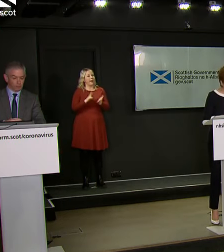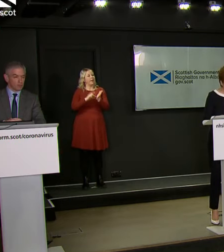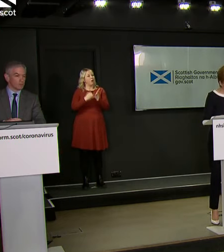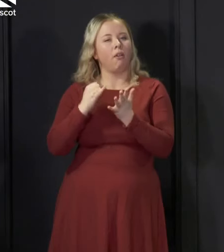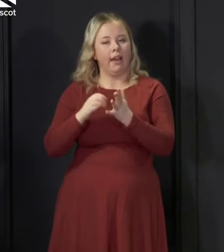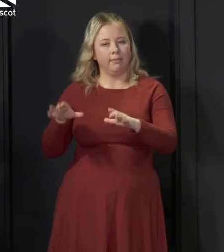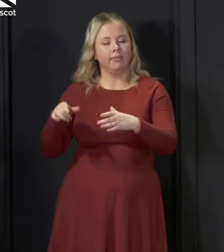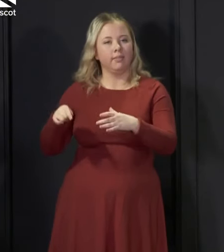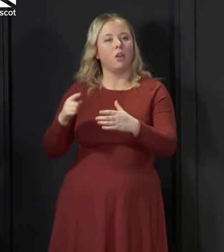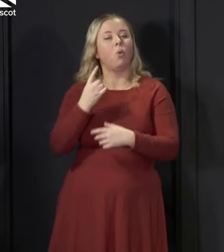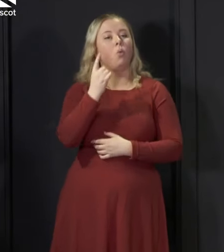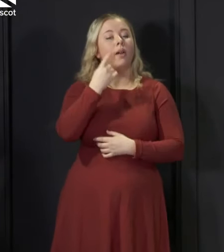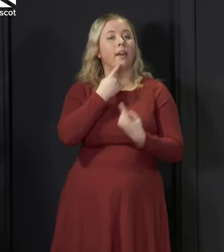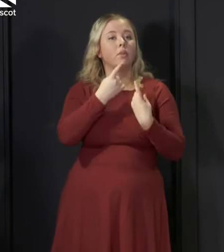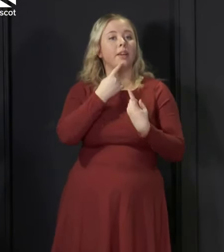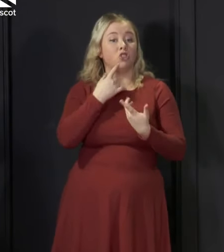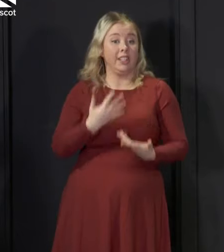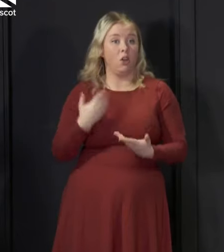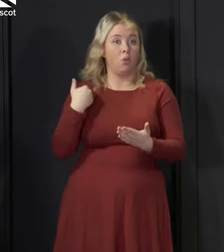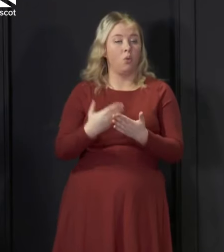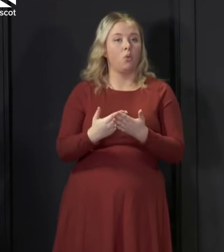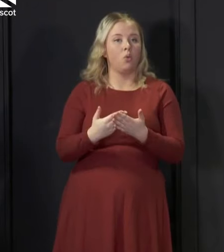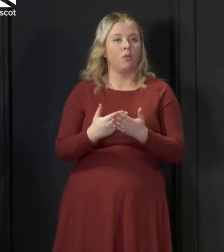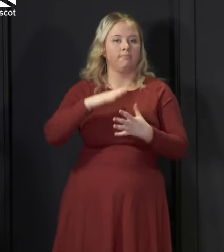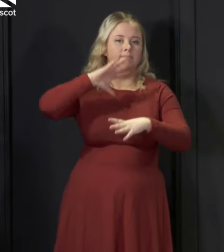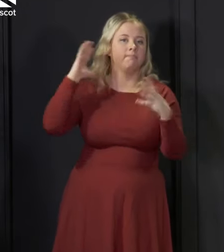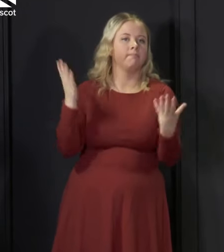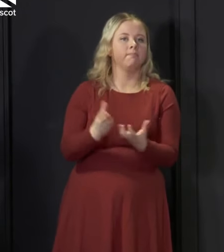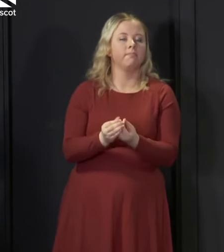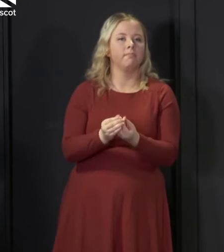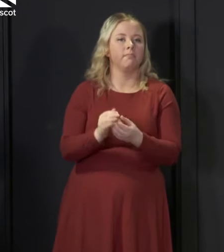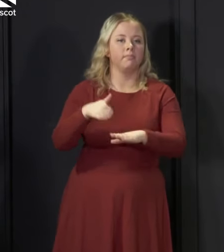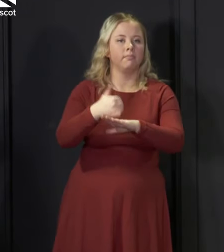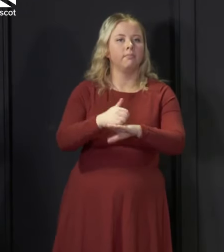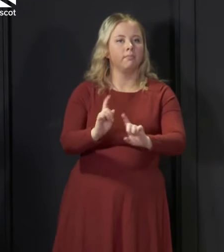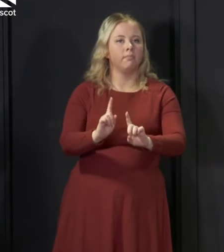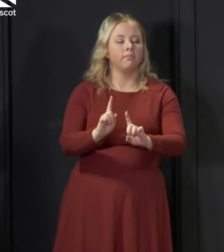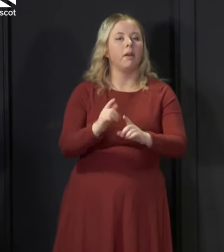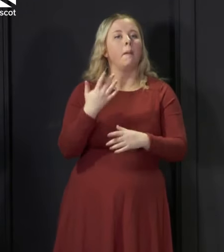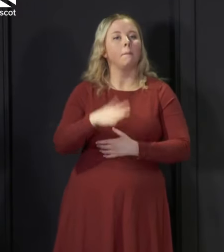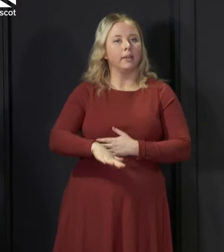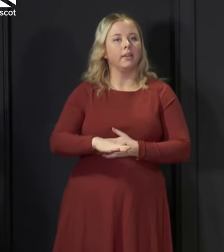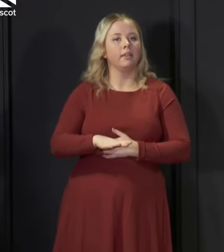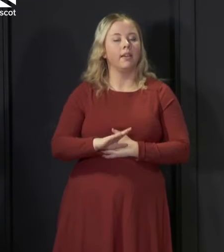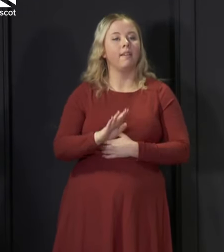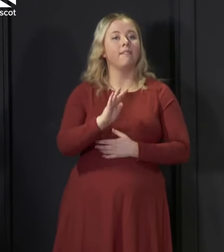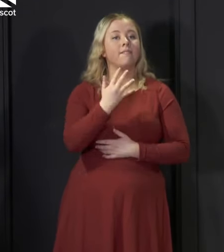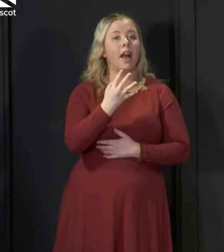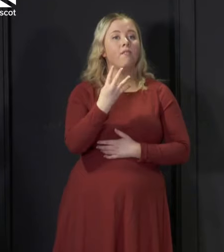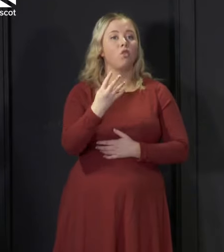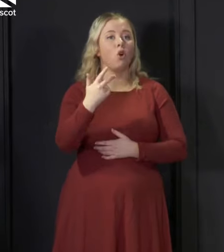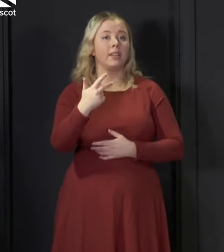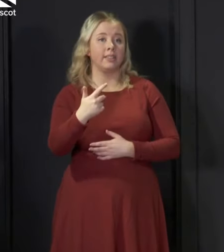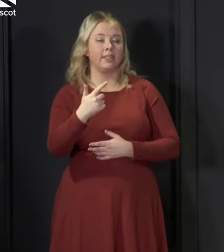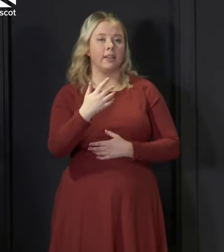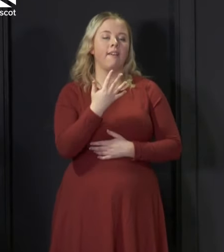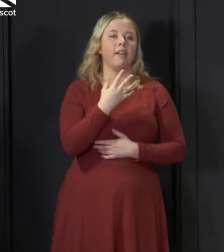is that, as of now, on a cumulative basis, there has been 547, which is 51 per cent,